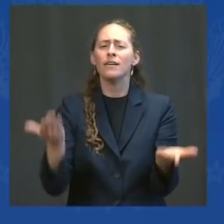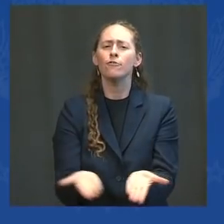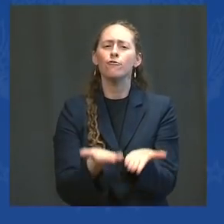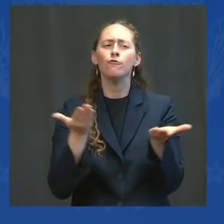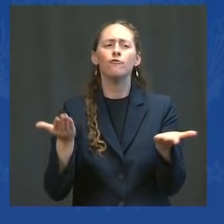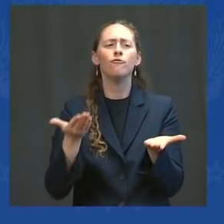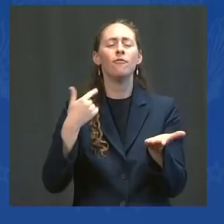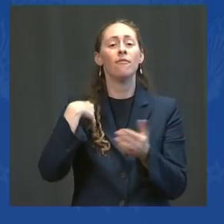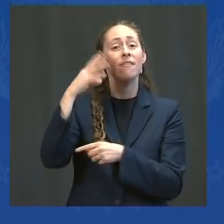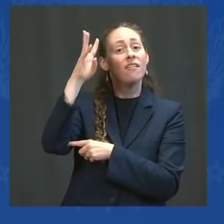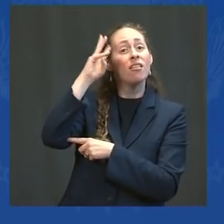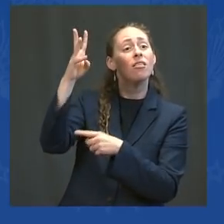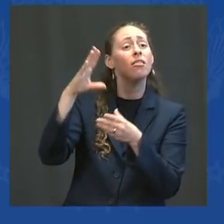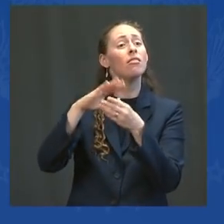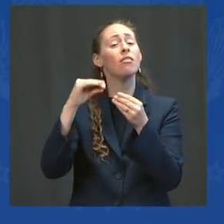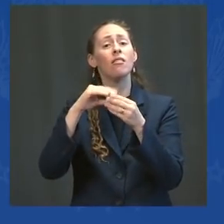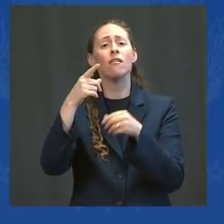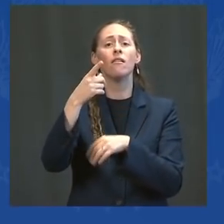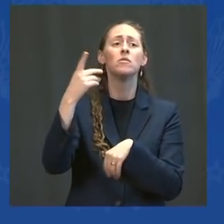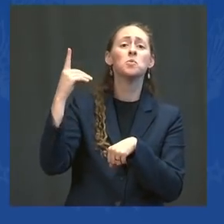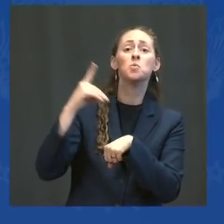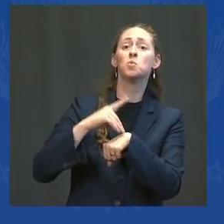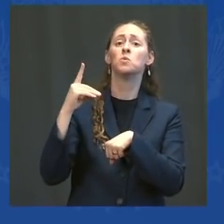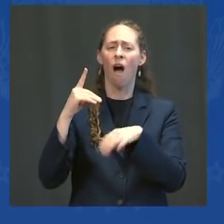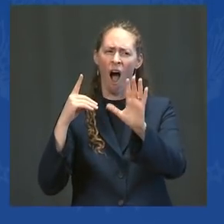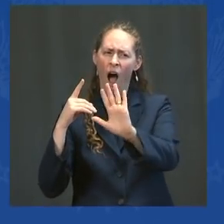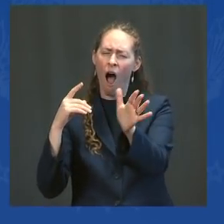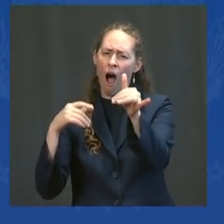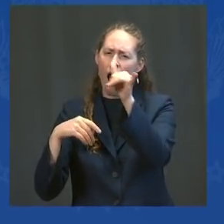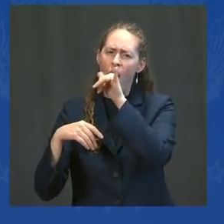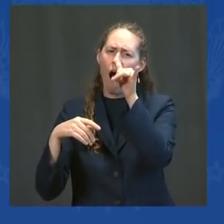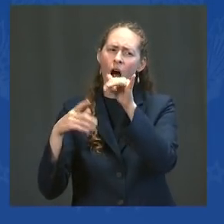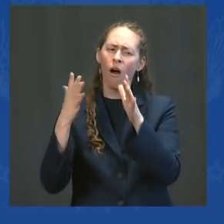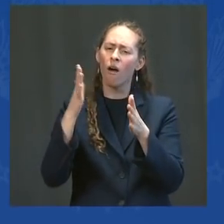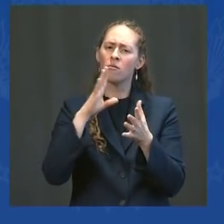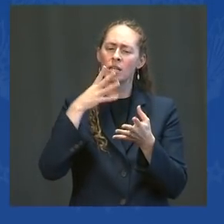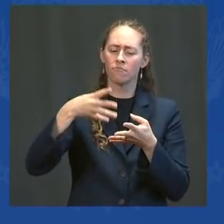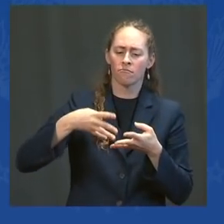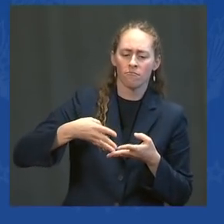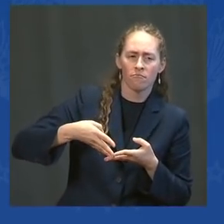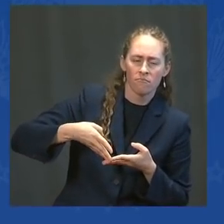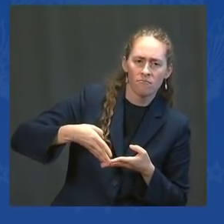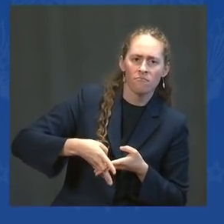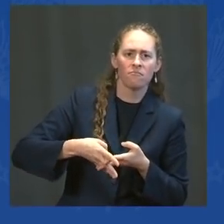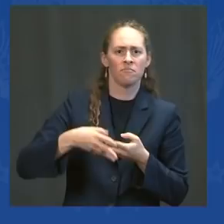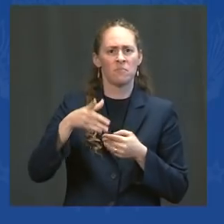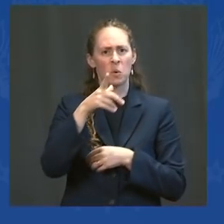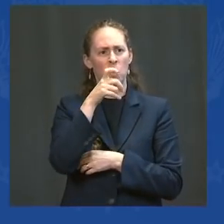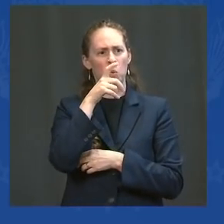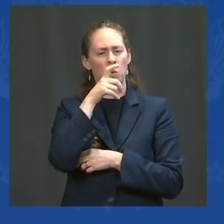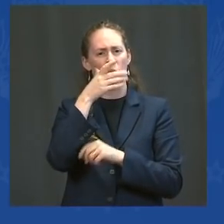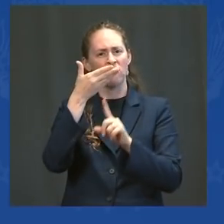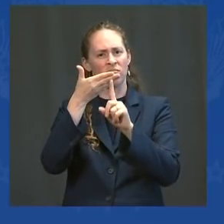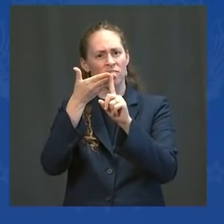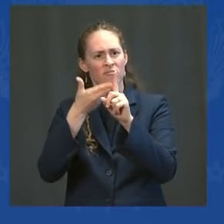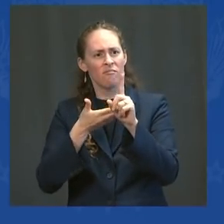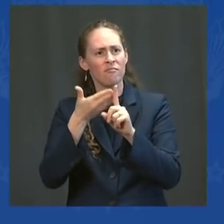"duty, honor, service." That's who you are. That's who your dad was. It's who your dad was.